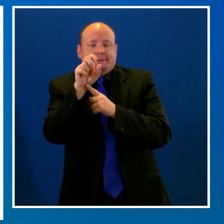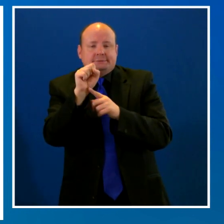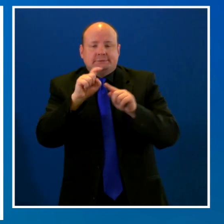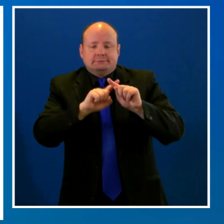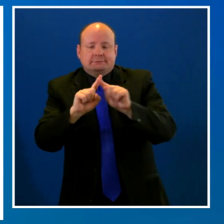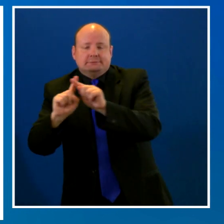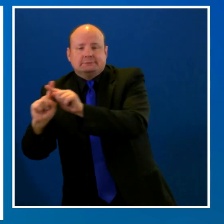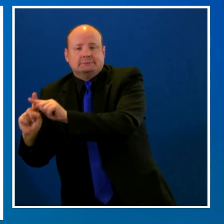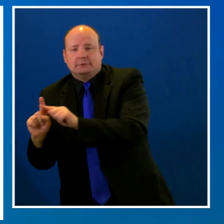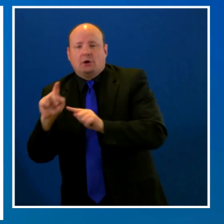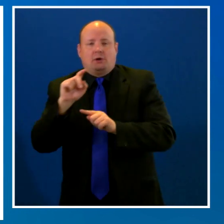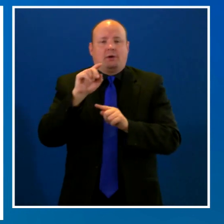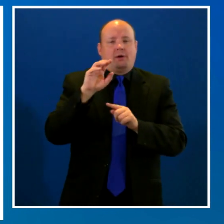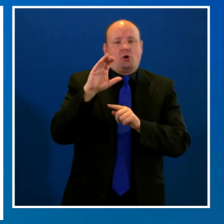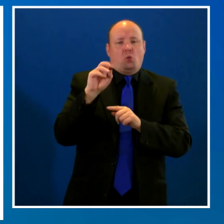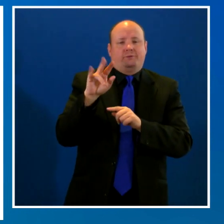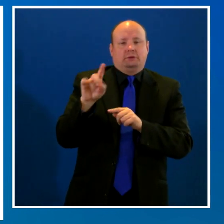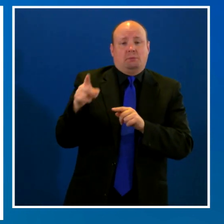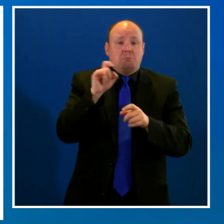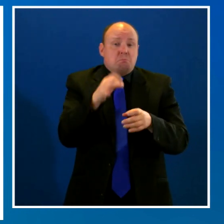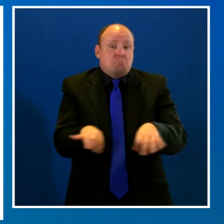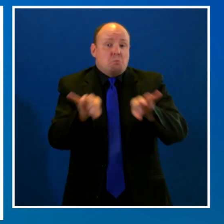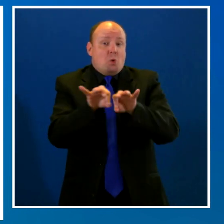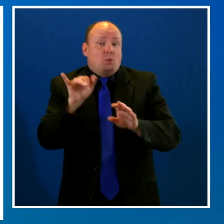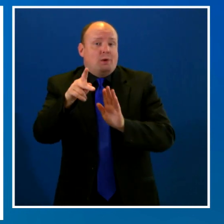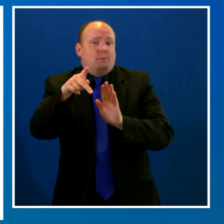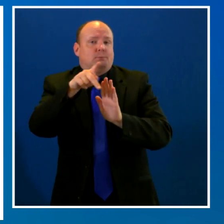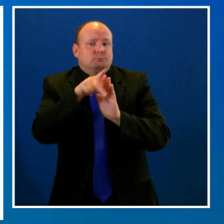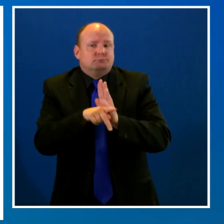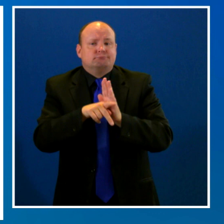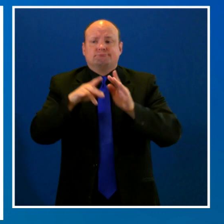masking, physical distancing and hygiene along with getting